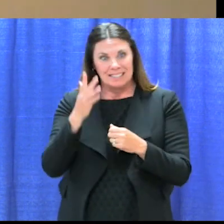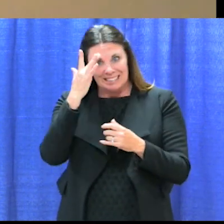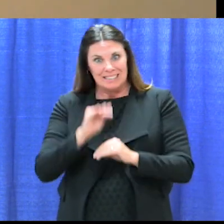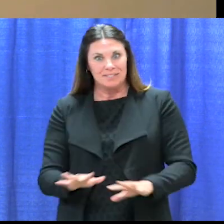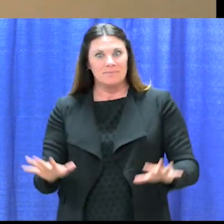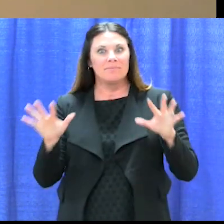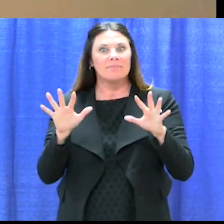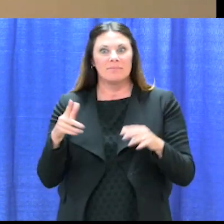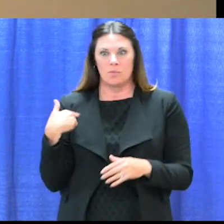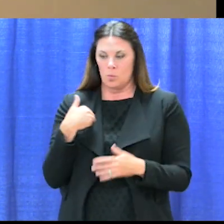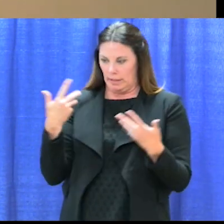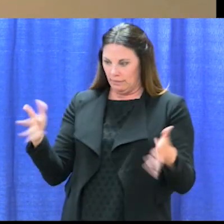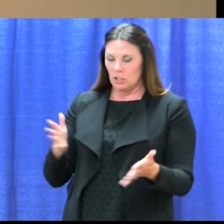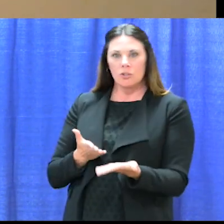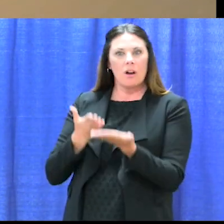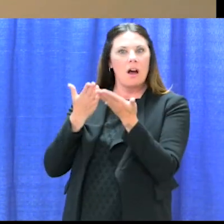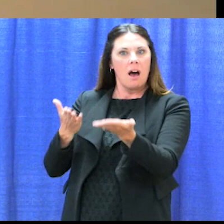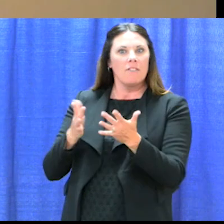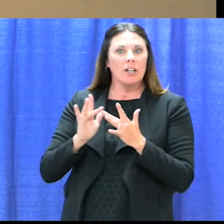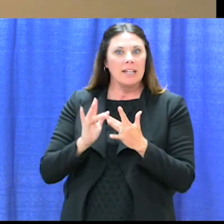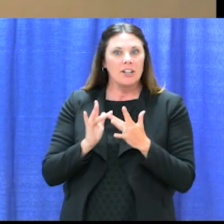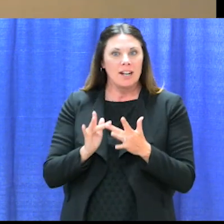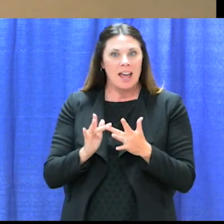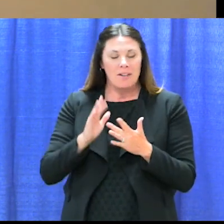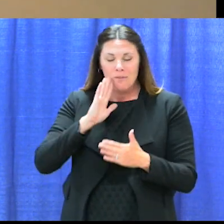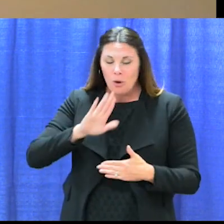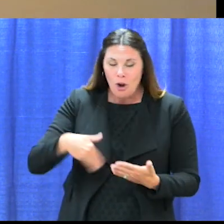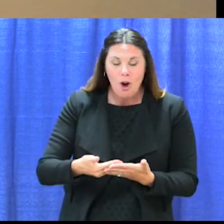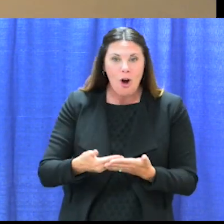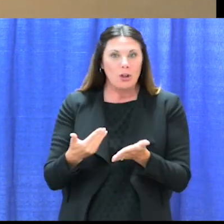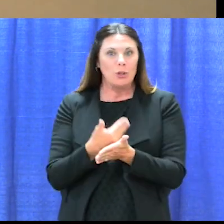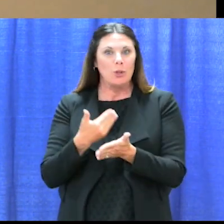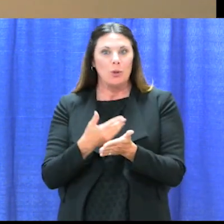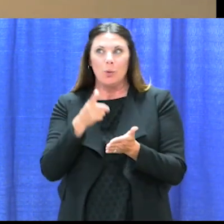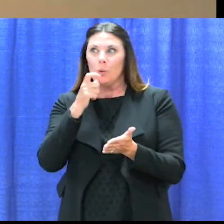Number 1: we have offered internet for all new subscribers until May 13 obviously.